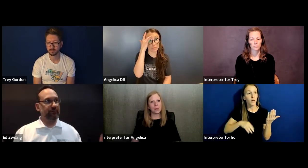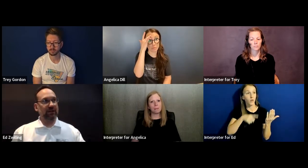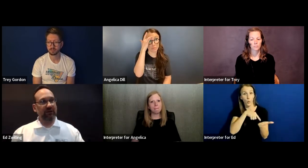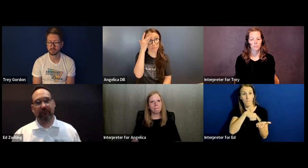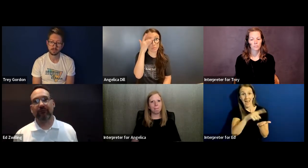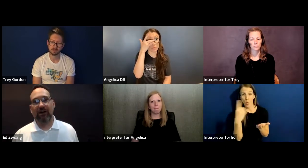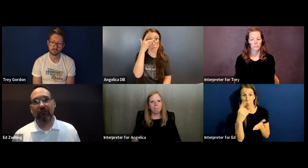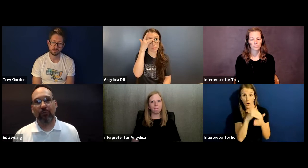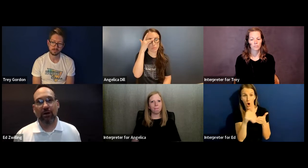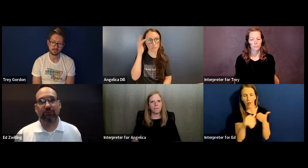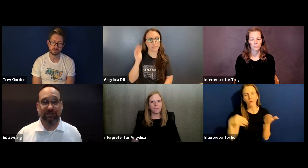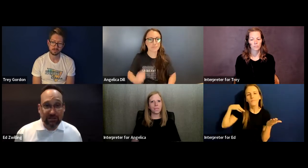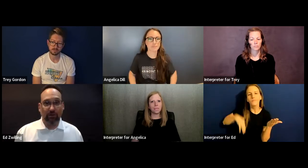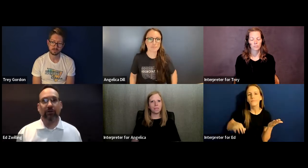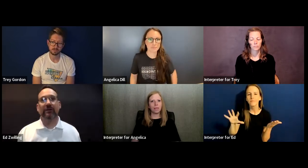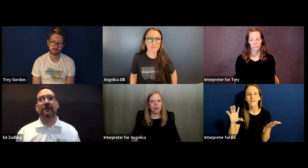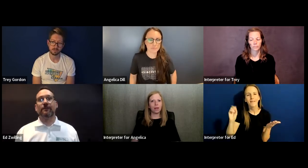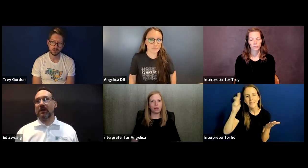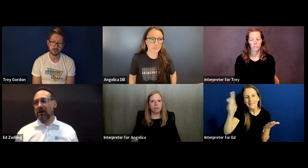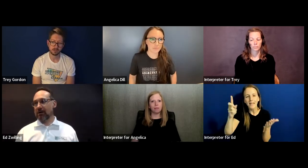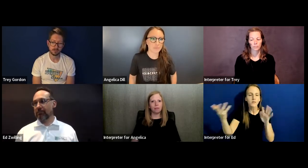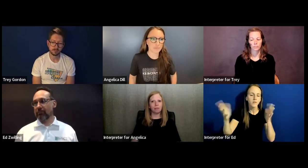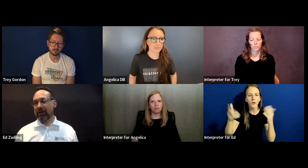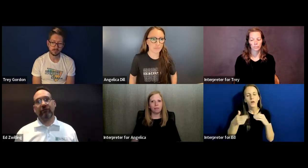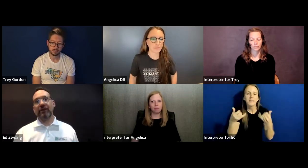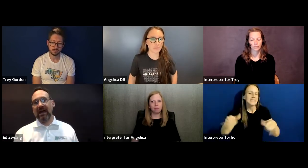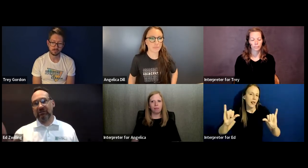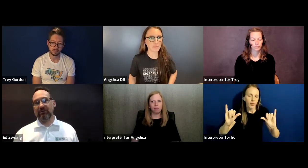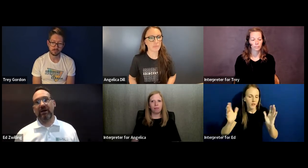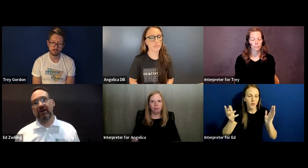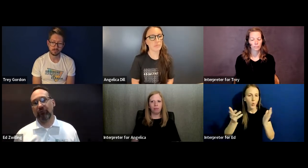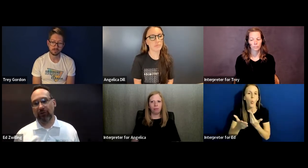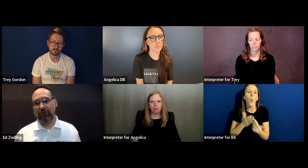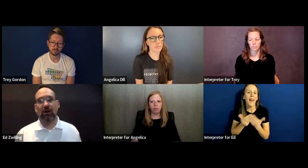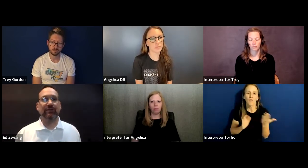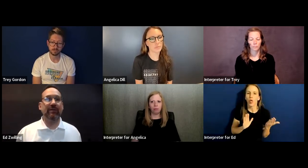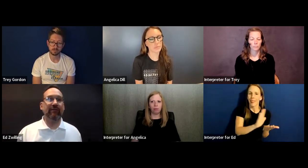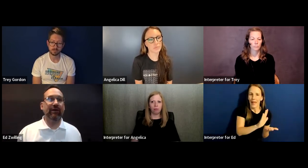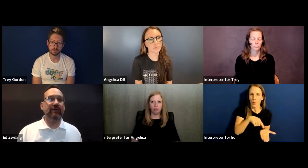i think 500 bucks but still um whatever they actually pay it really only cost them half that